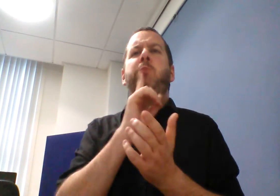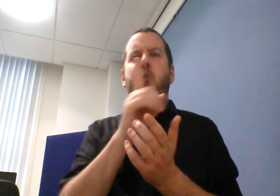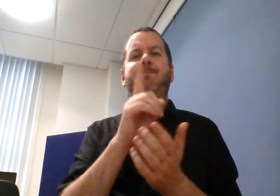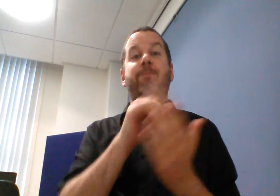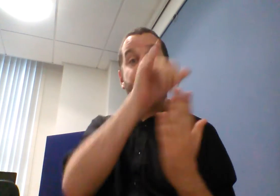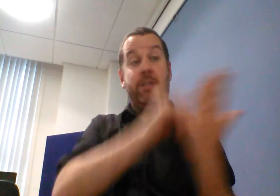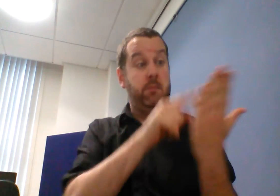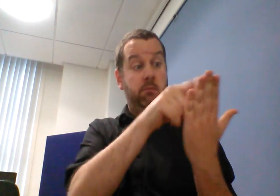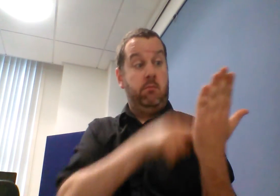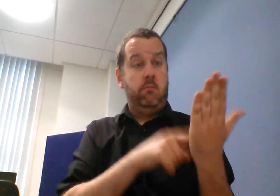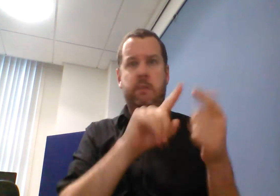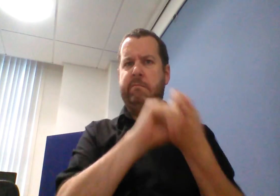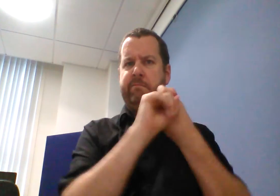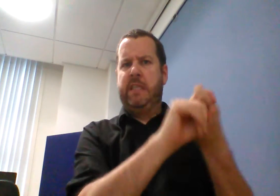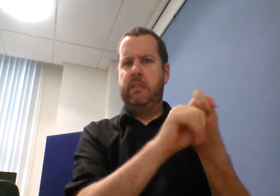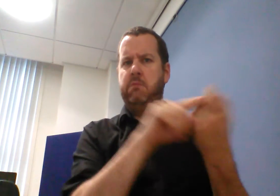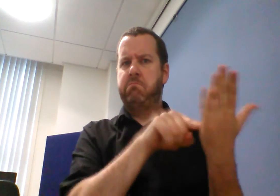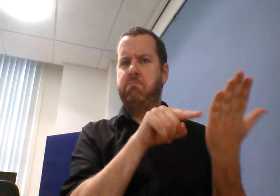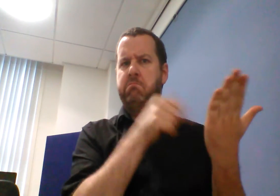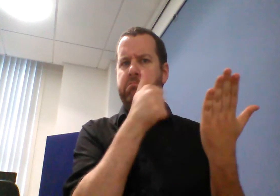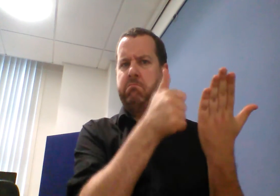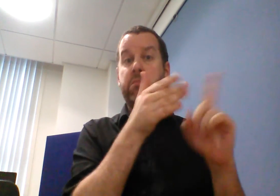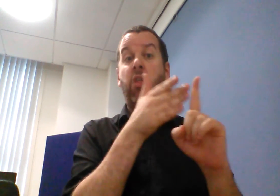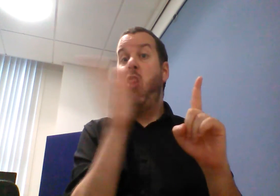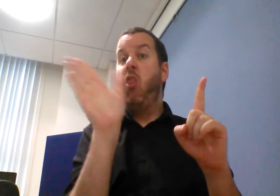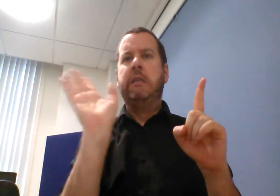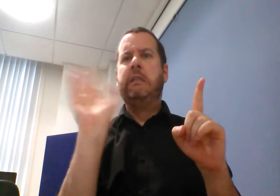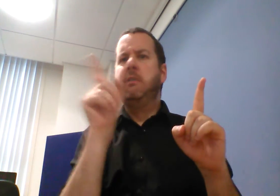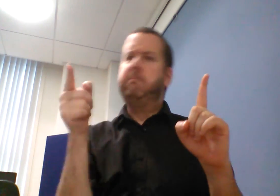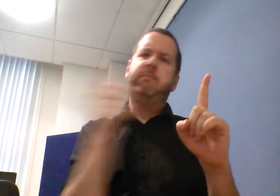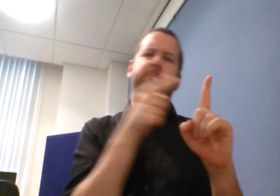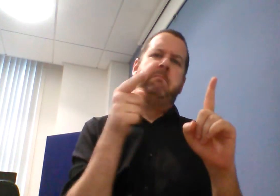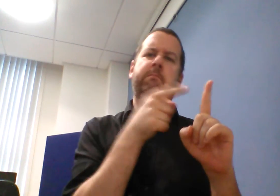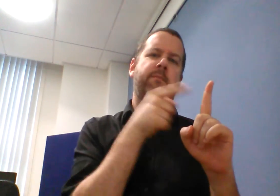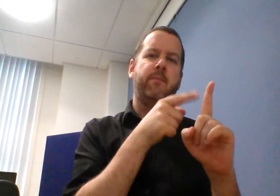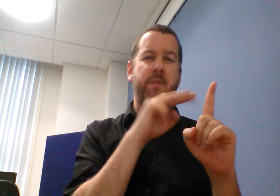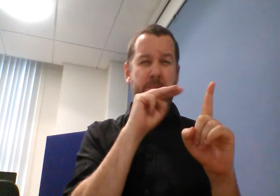But having this fixed, rigid script that cannot be deviated from,